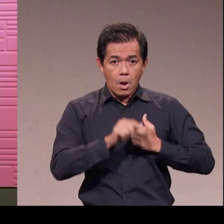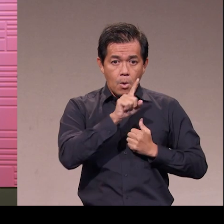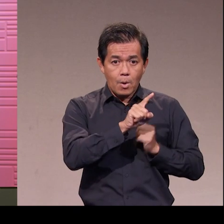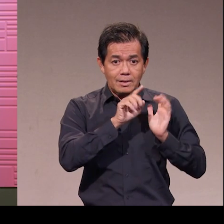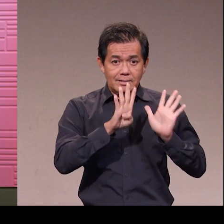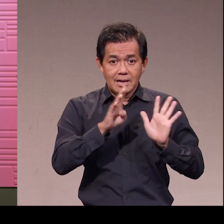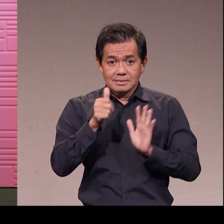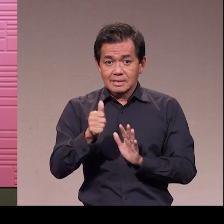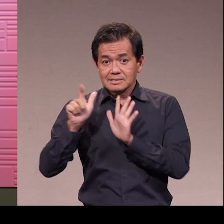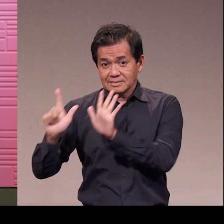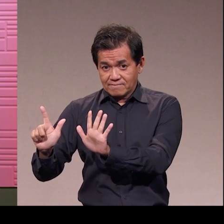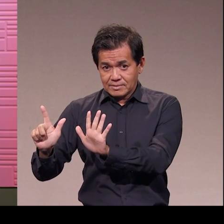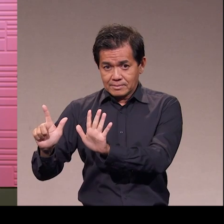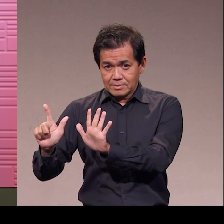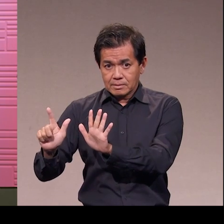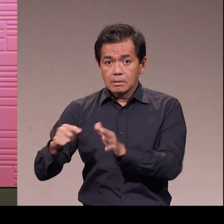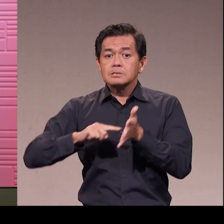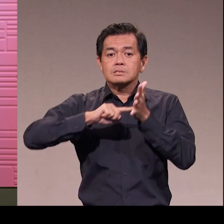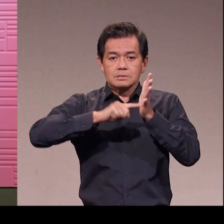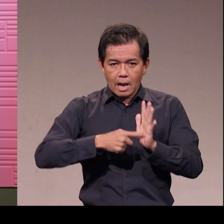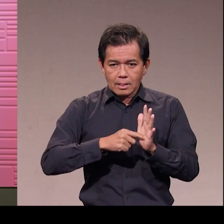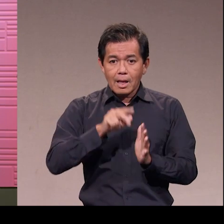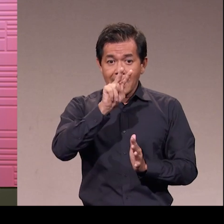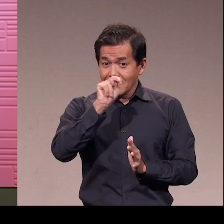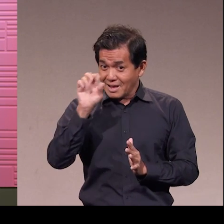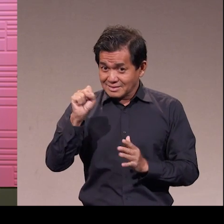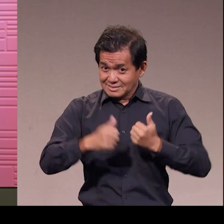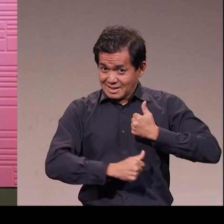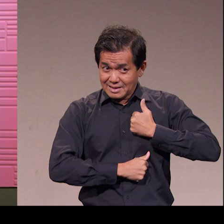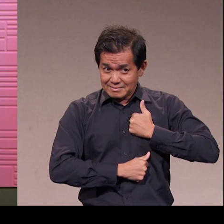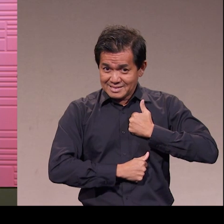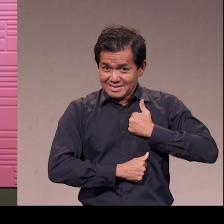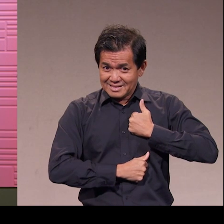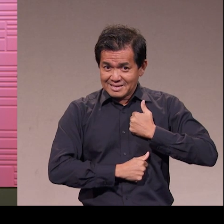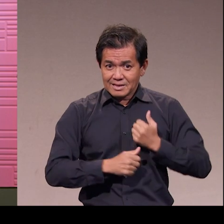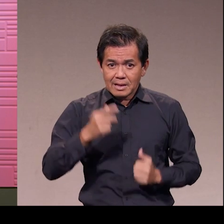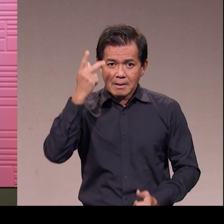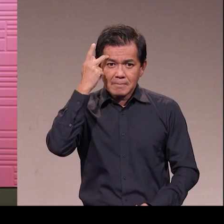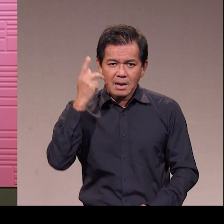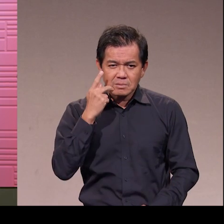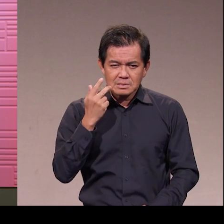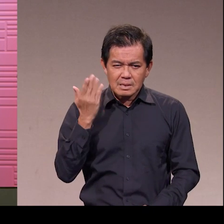So in 1967, we started National Service (NS). Parents then were reluctant to send their sons to do NS.